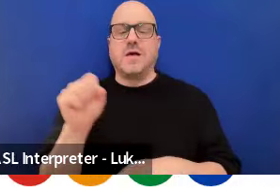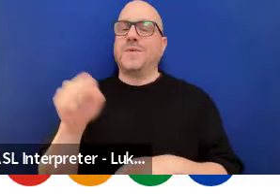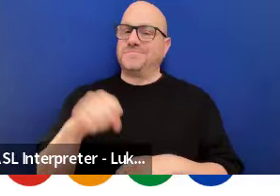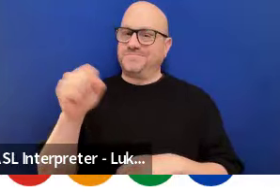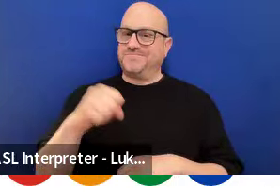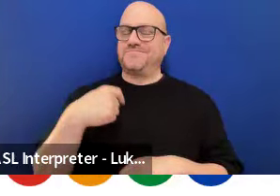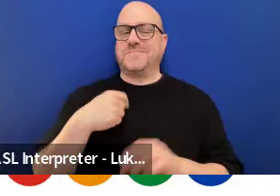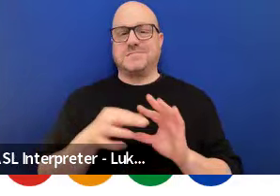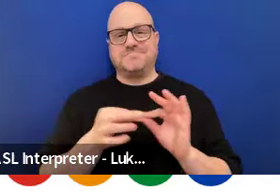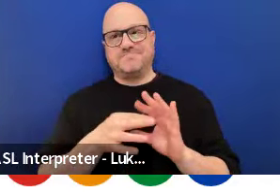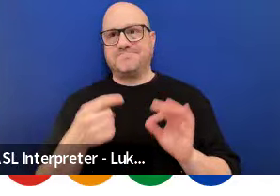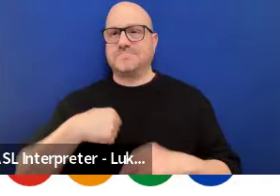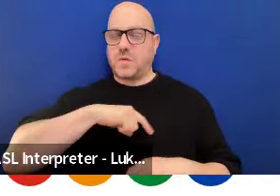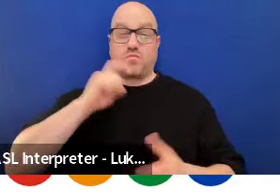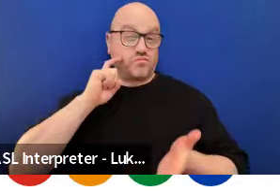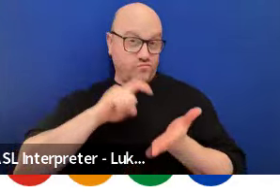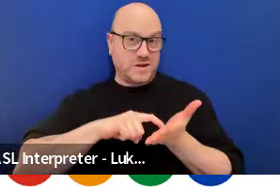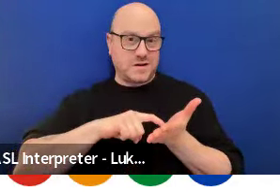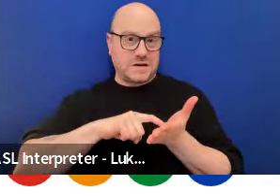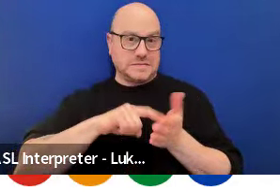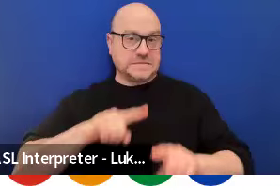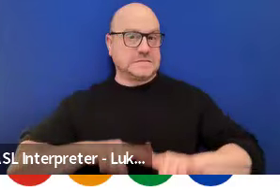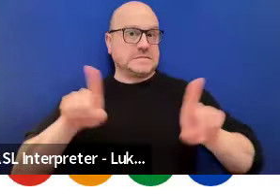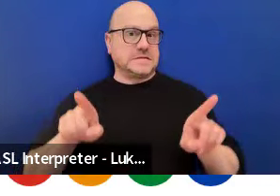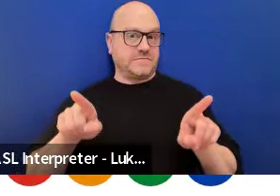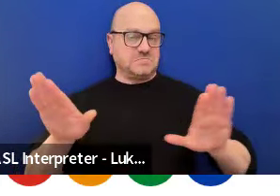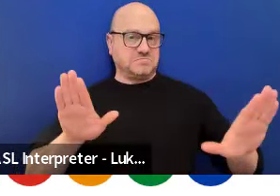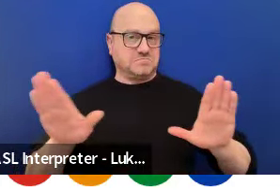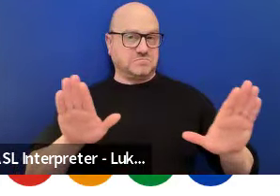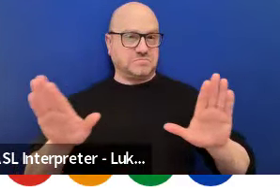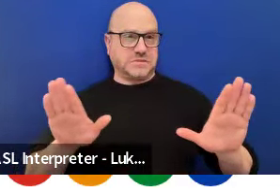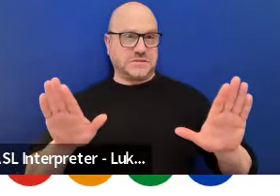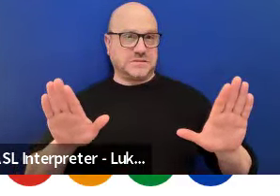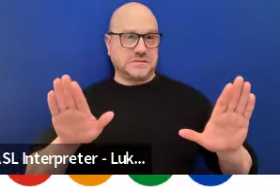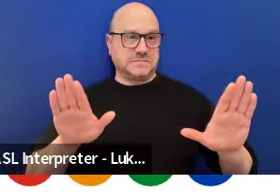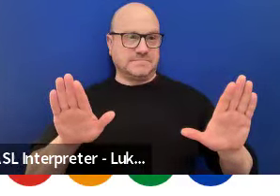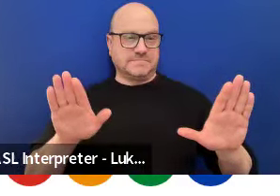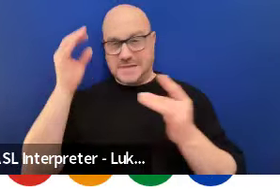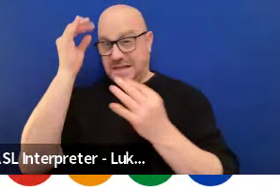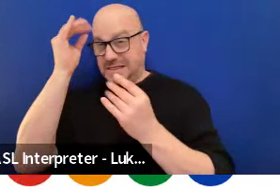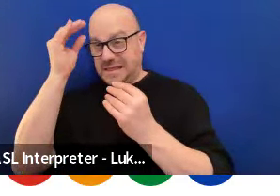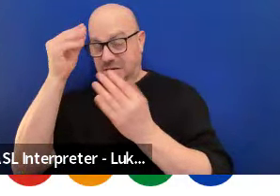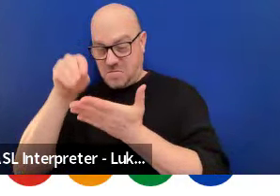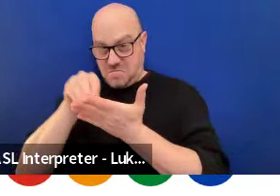THAT IS NOT THE RIGHT ANSWER. I WILL SAY, WE RECOGNIZE